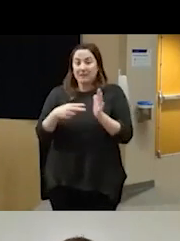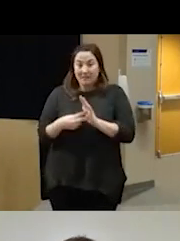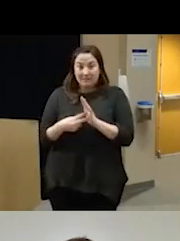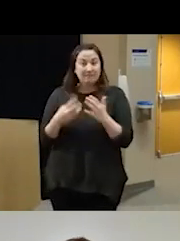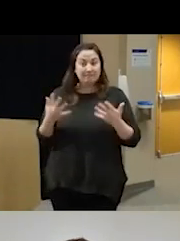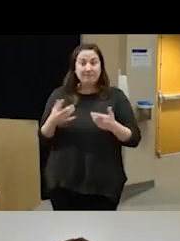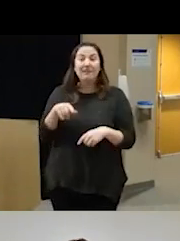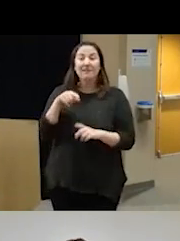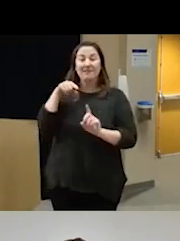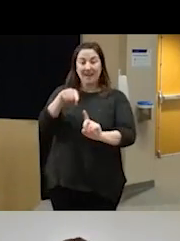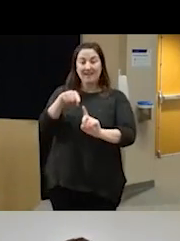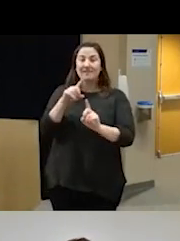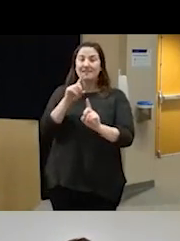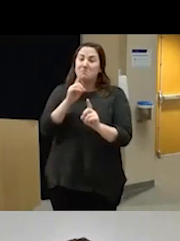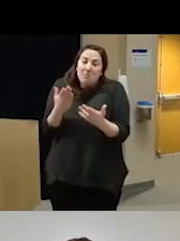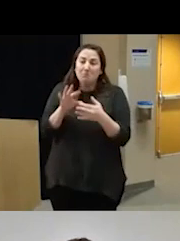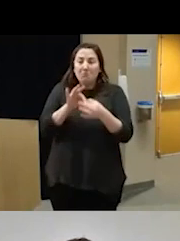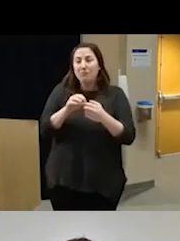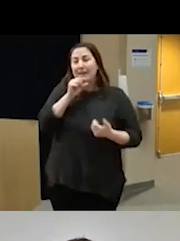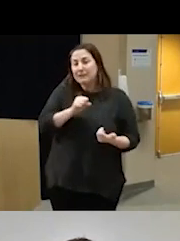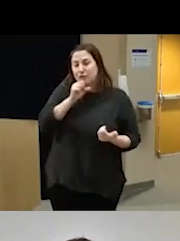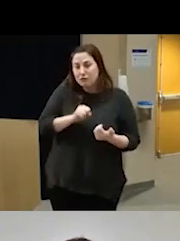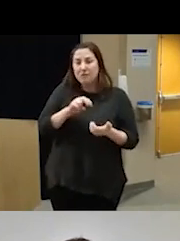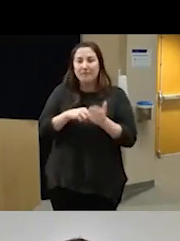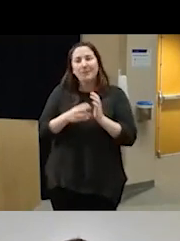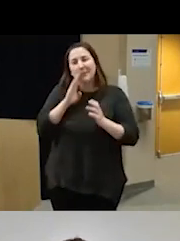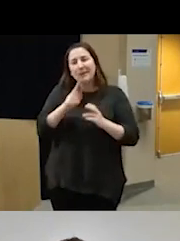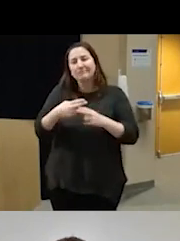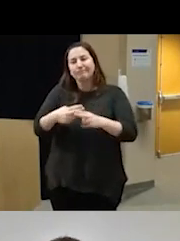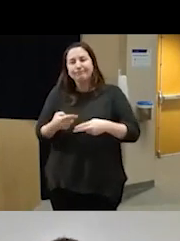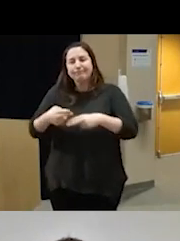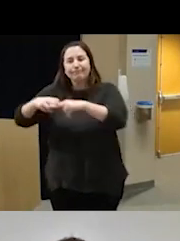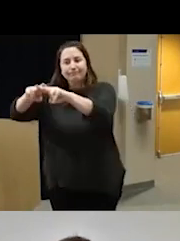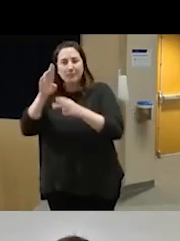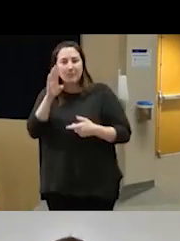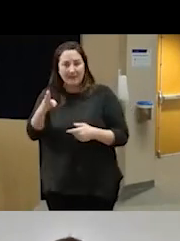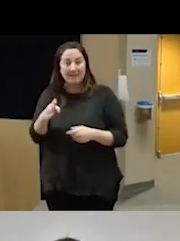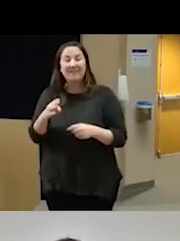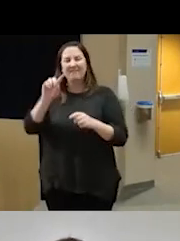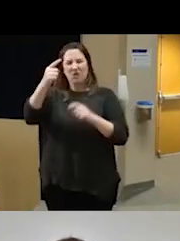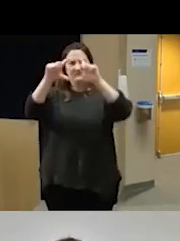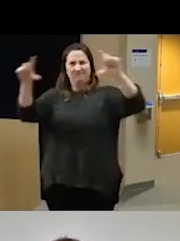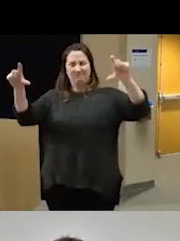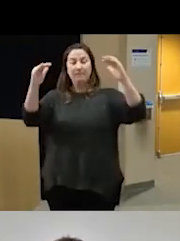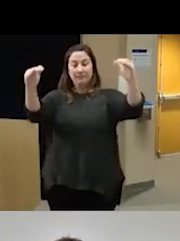This could be just aging and putting on weight. But the lower panel actually gives you the secret